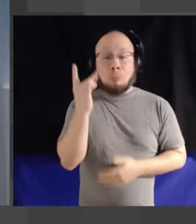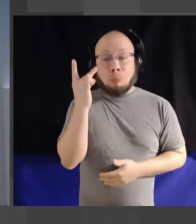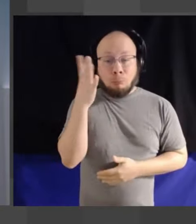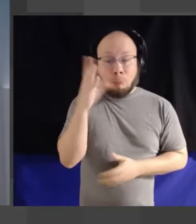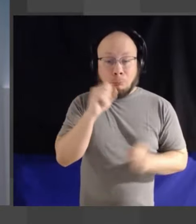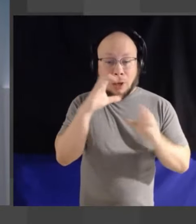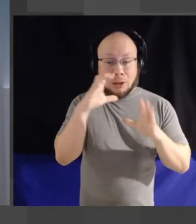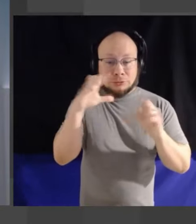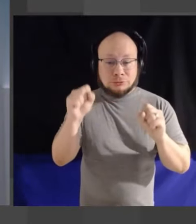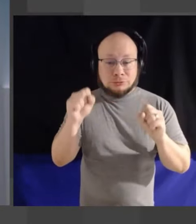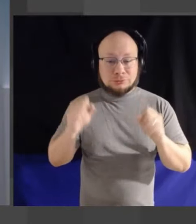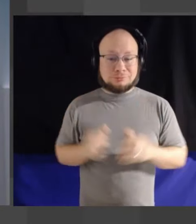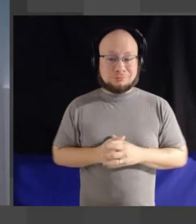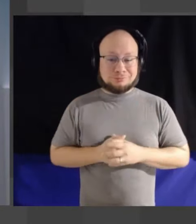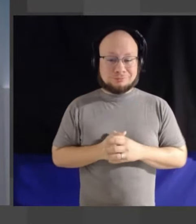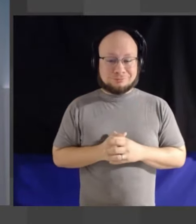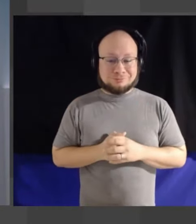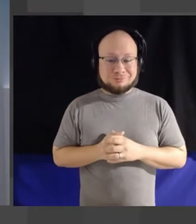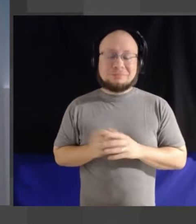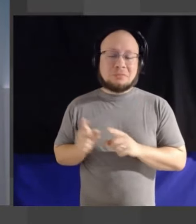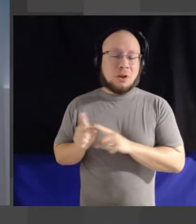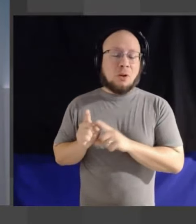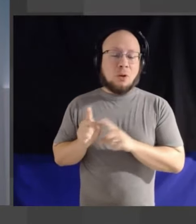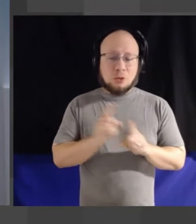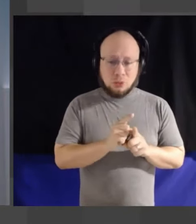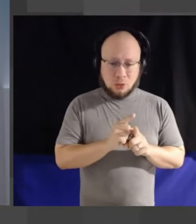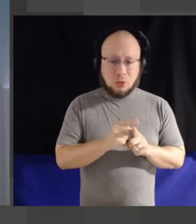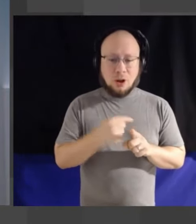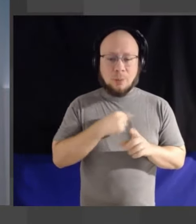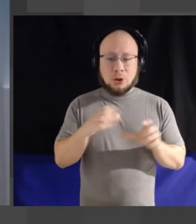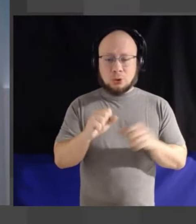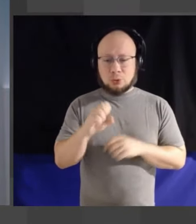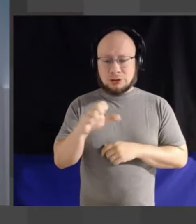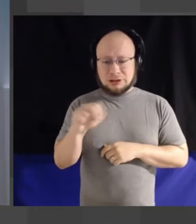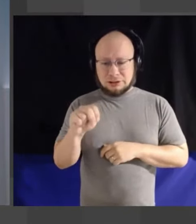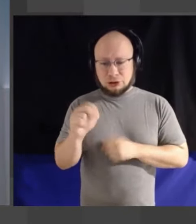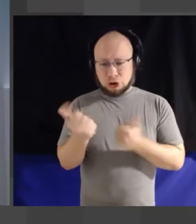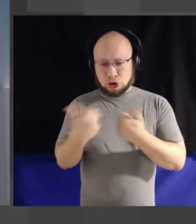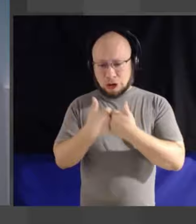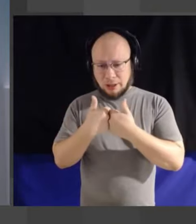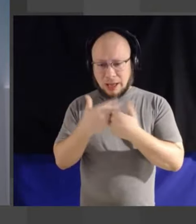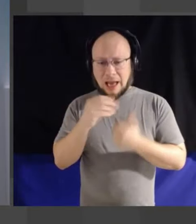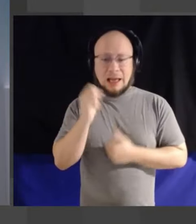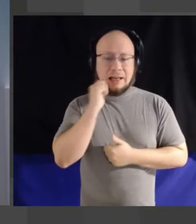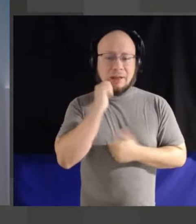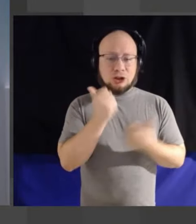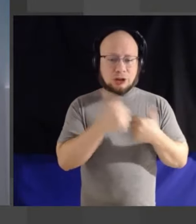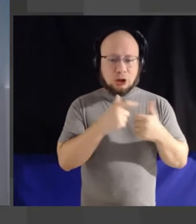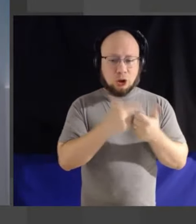HOLY MOOBLOOM! THAT IS AMAZING! I HAVE ALSO BEEN COMPLETING